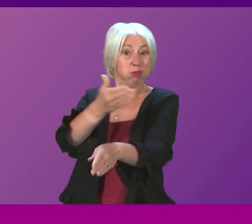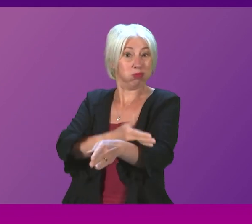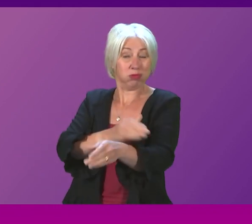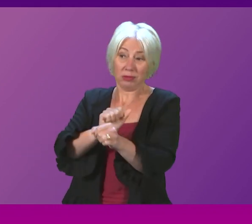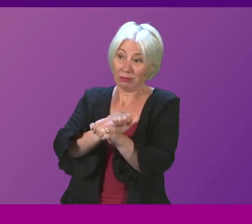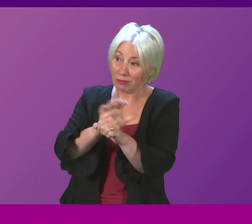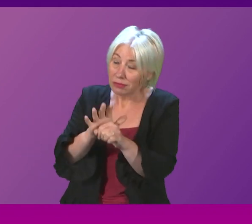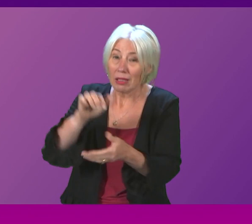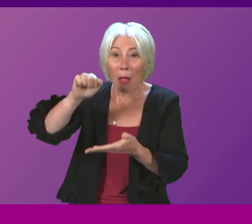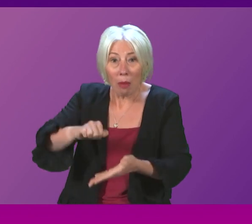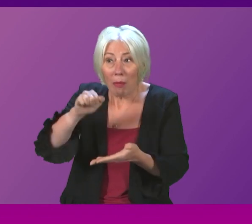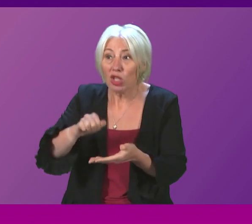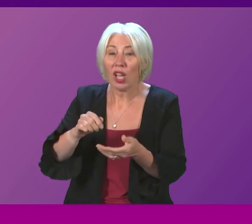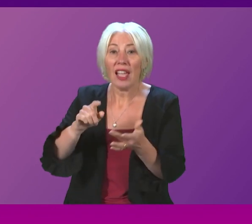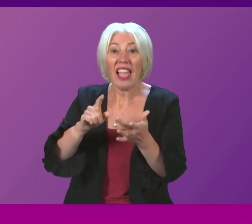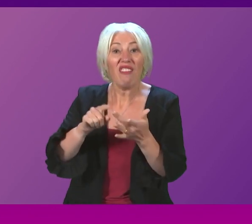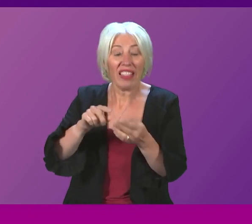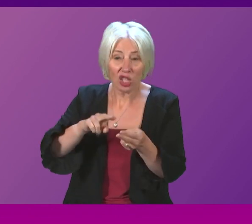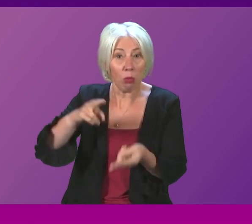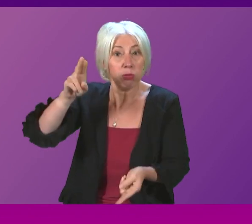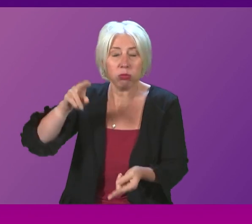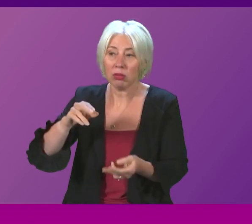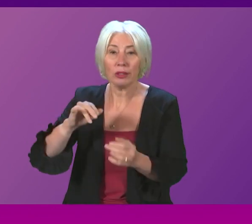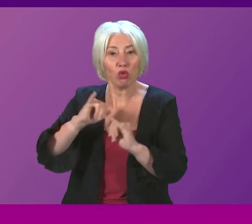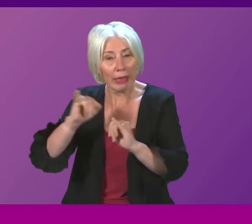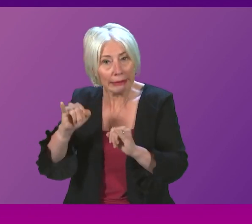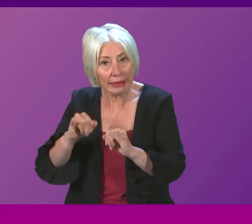I recognise that there is an inflation crisis, which is why, when the Deputy First Minister